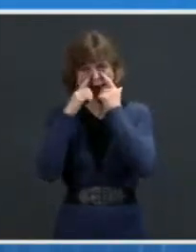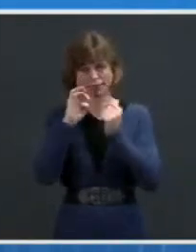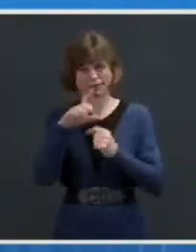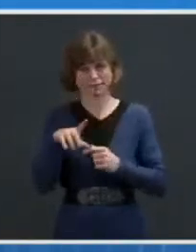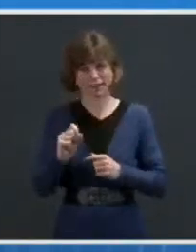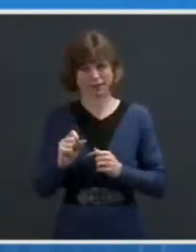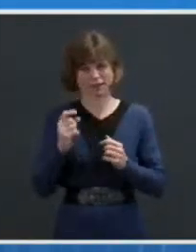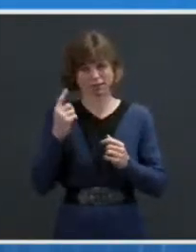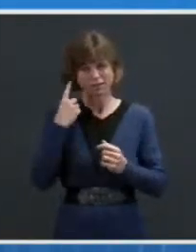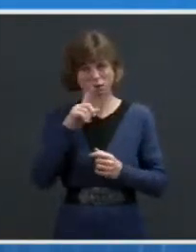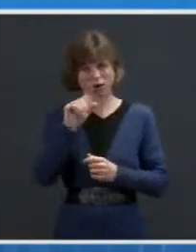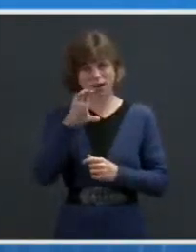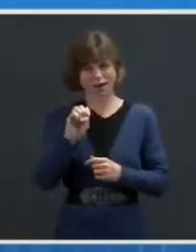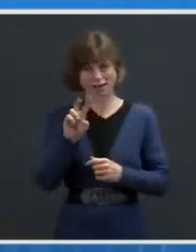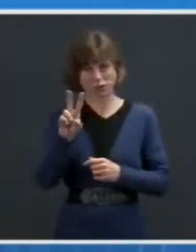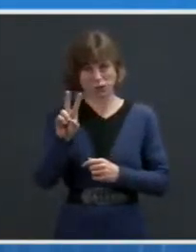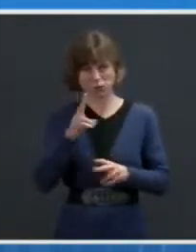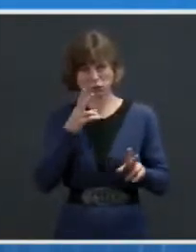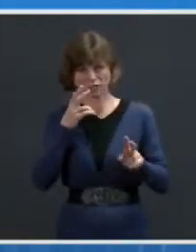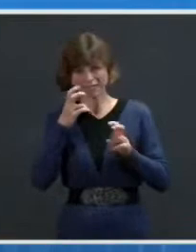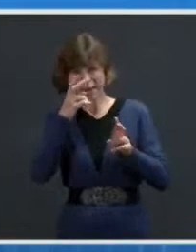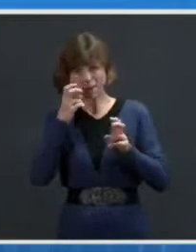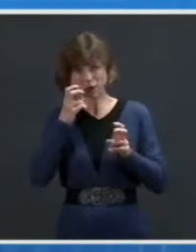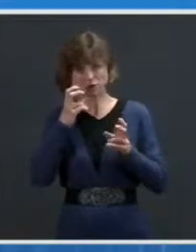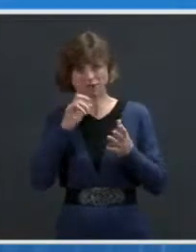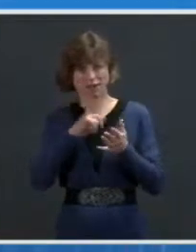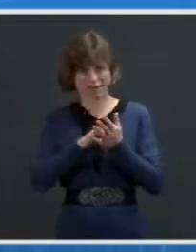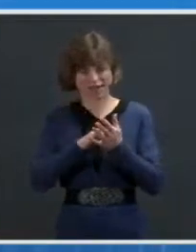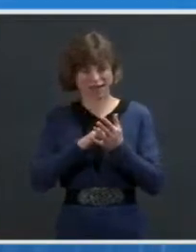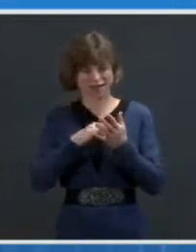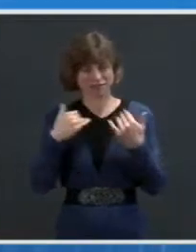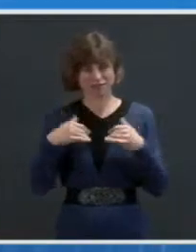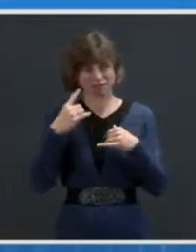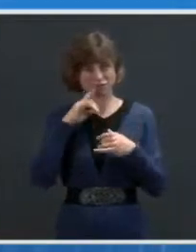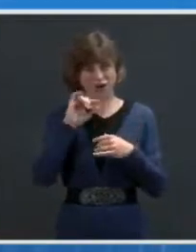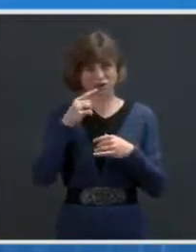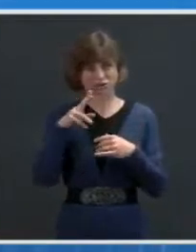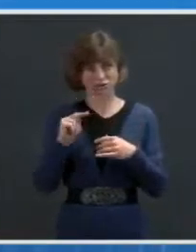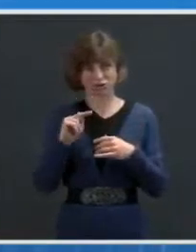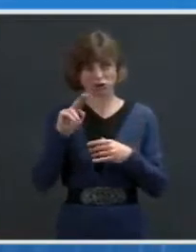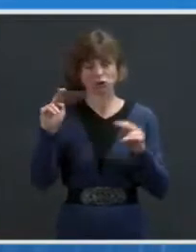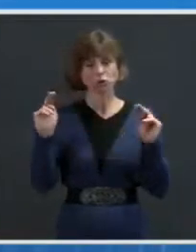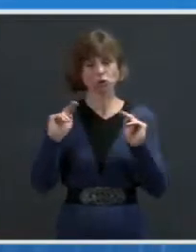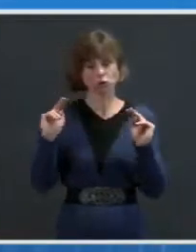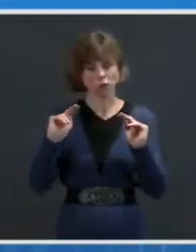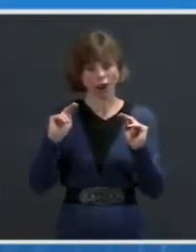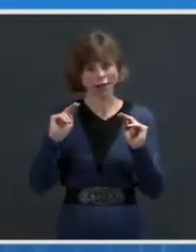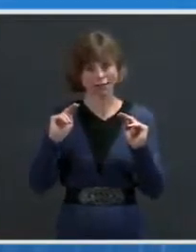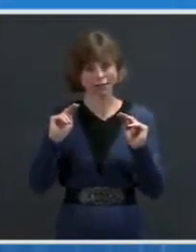BE COLONIZING NASAL CELLS WAS HIGH TENFOLD AFFINITY FOR